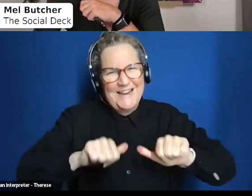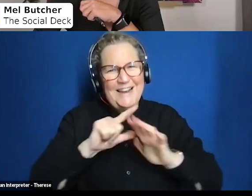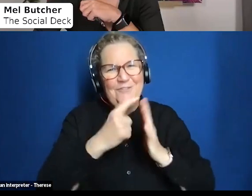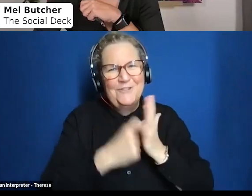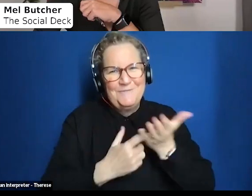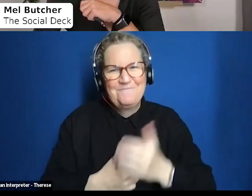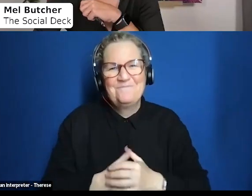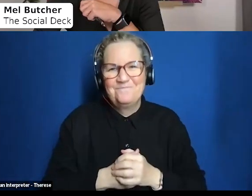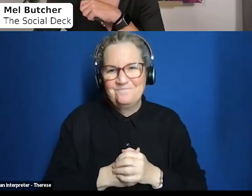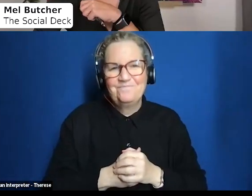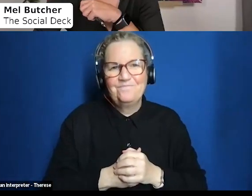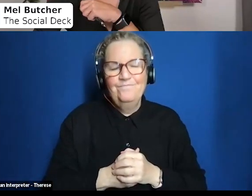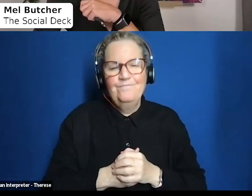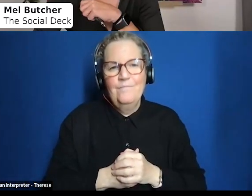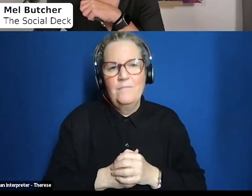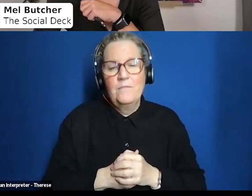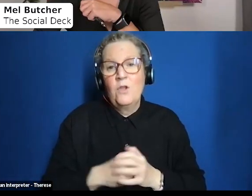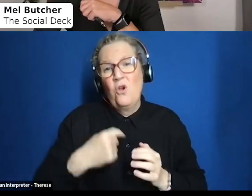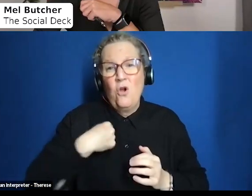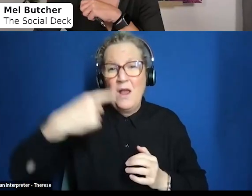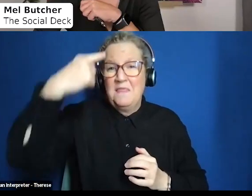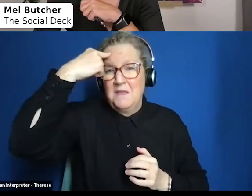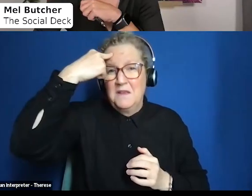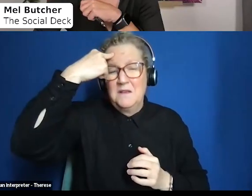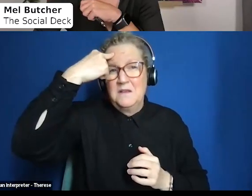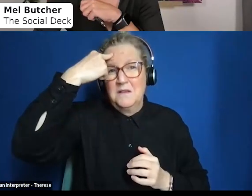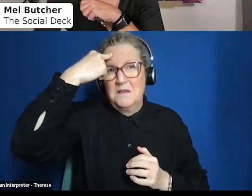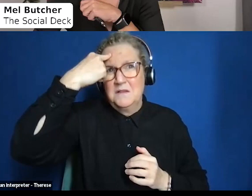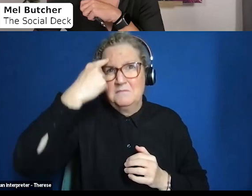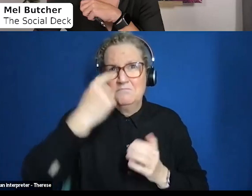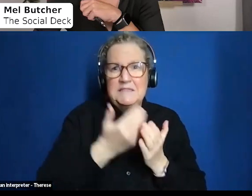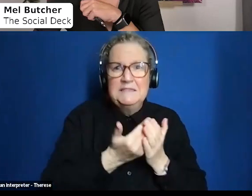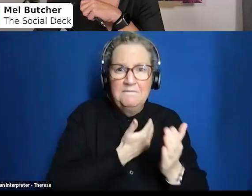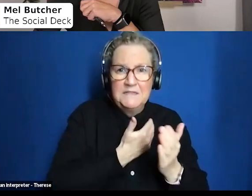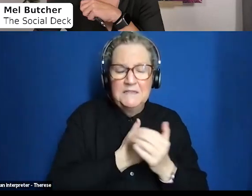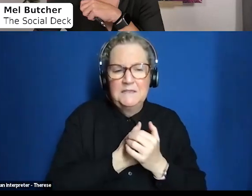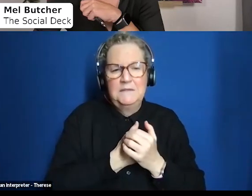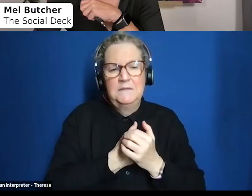I think safety, legal concerns,